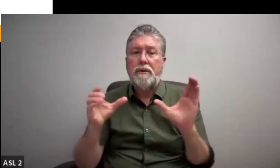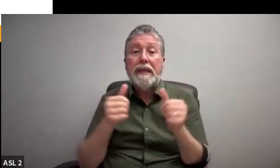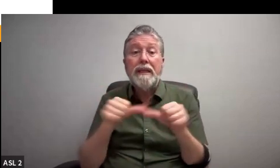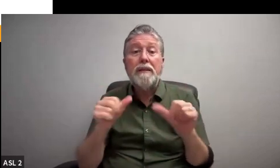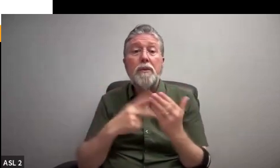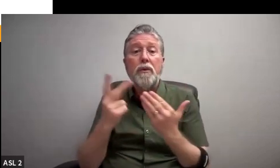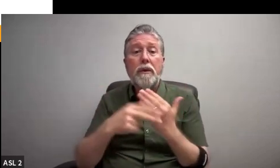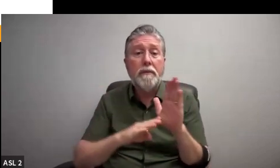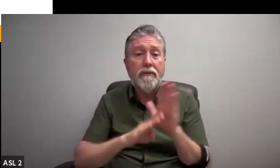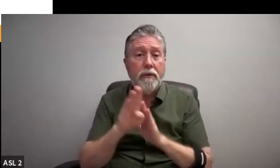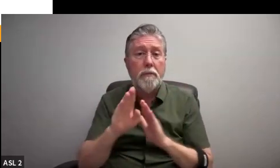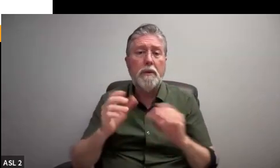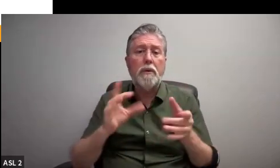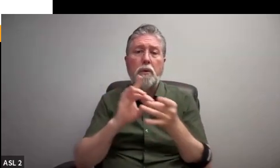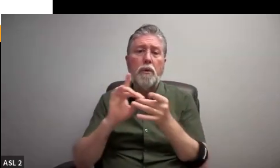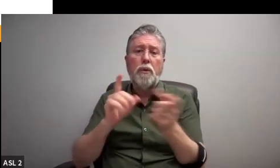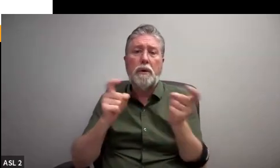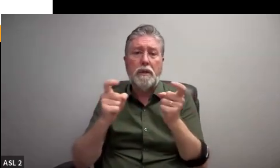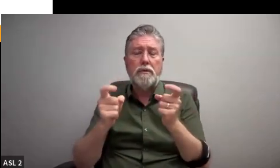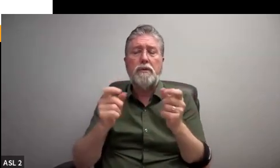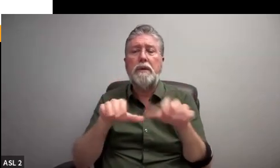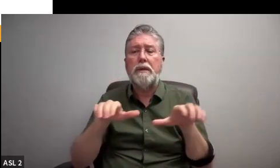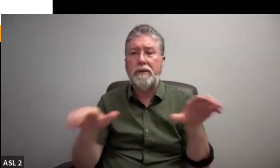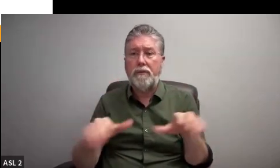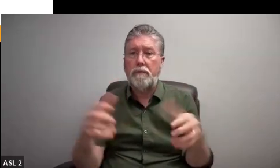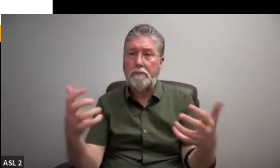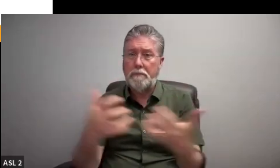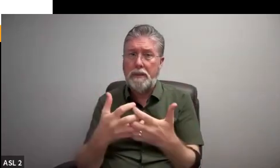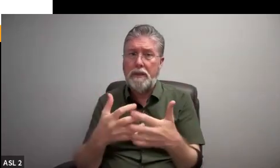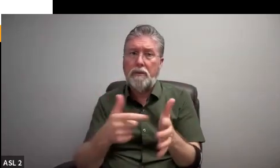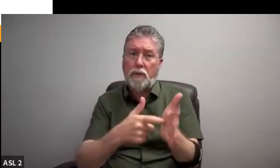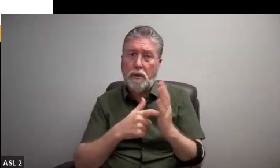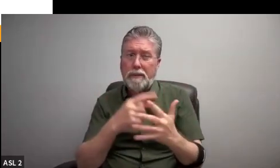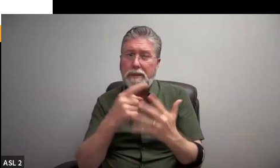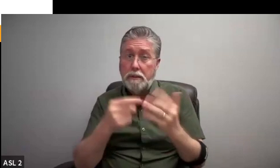and coordination activities will meet the laid out requirements. Note this requirement is only